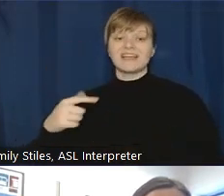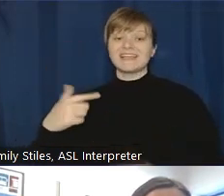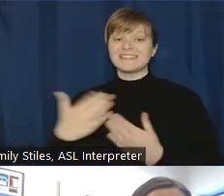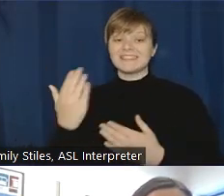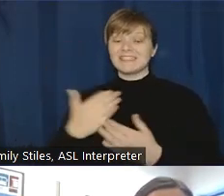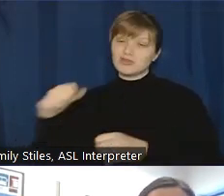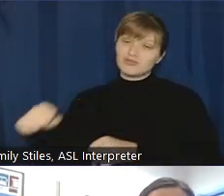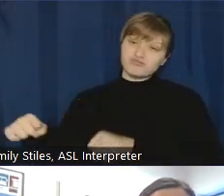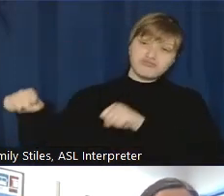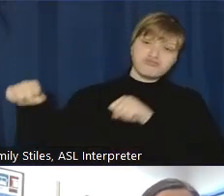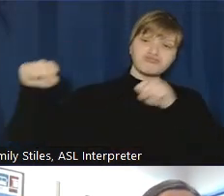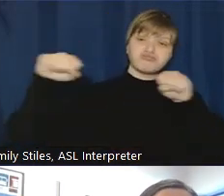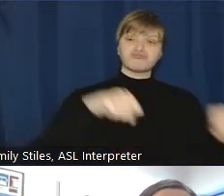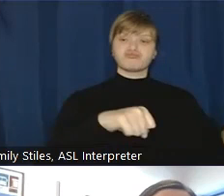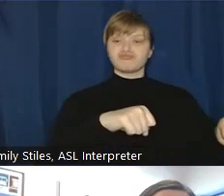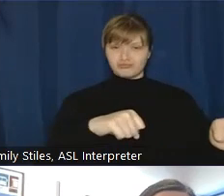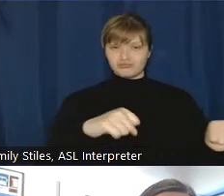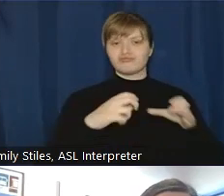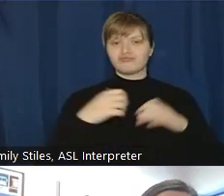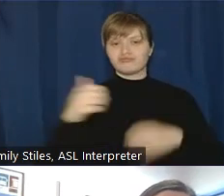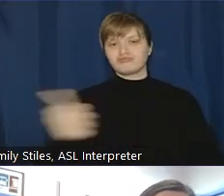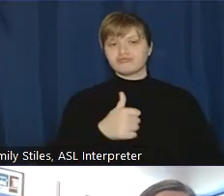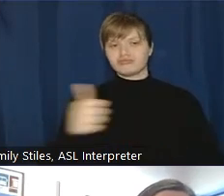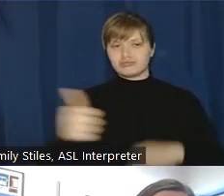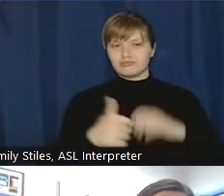She applied for paratransit but did not qualify, since she can still use the